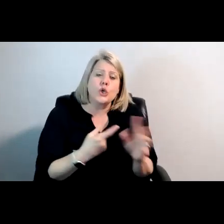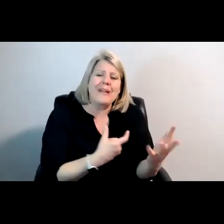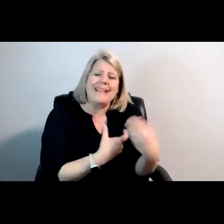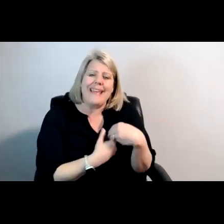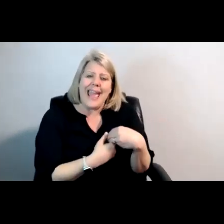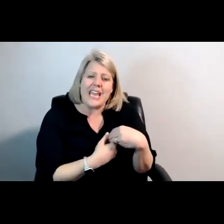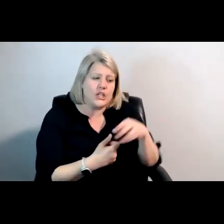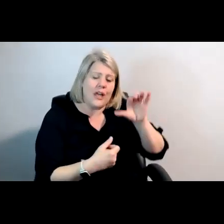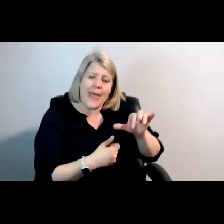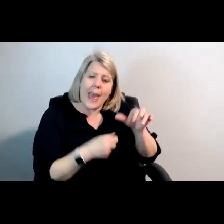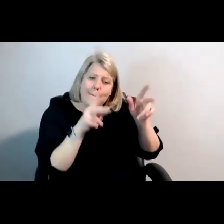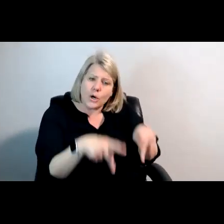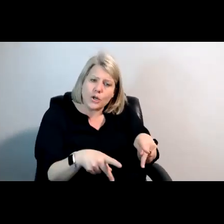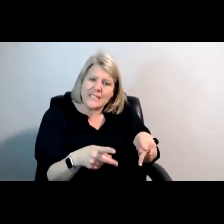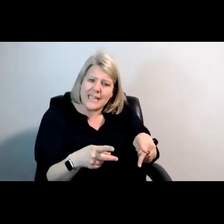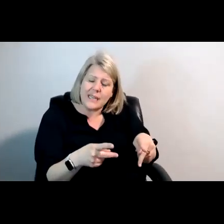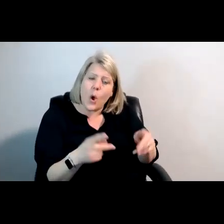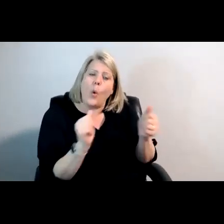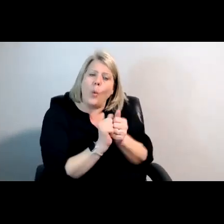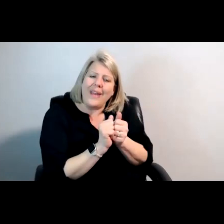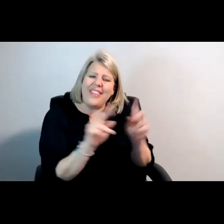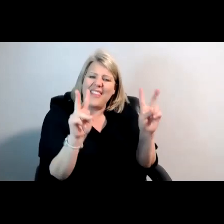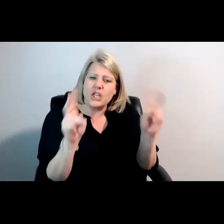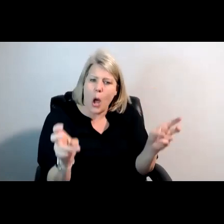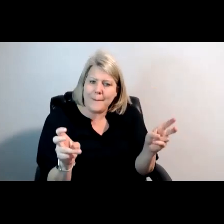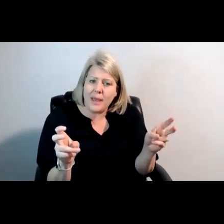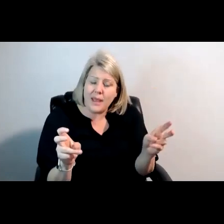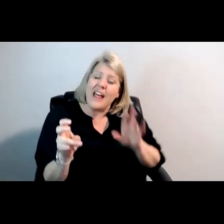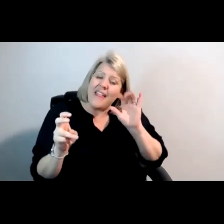around the topic is really critical one there.